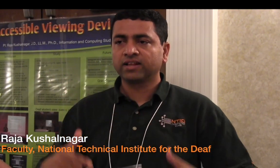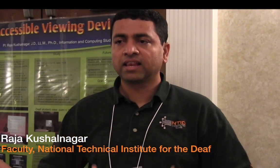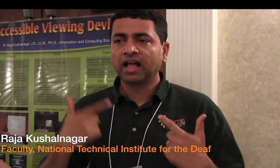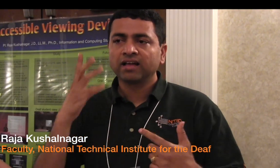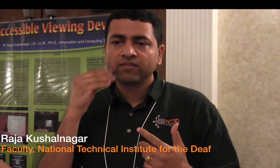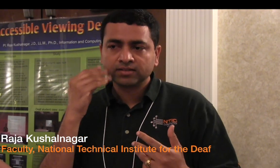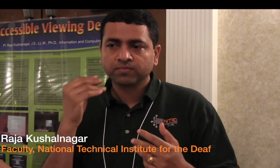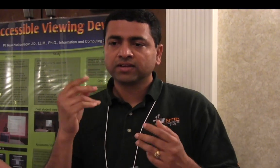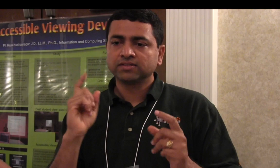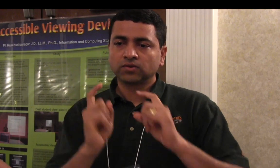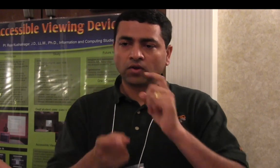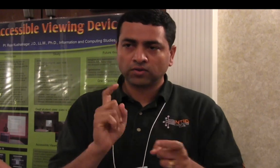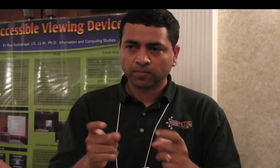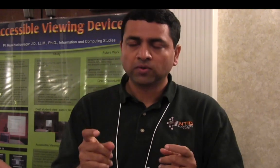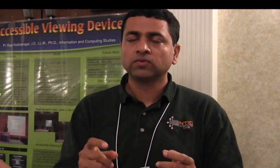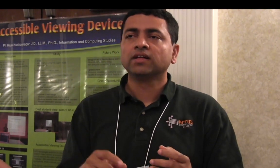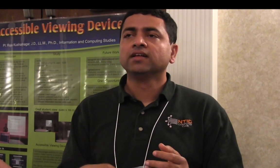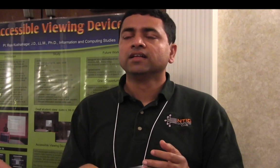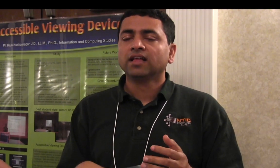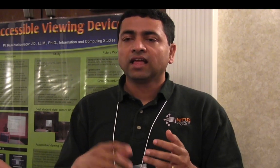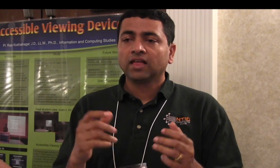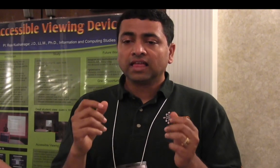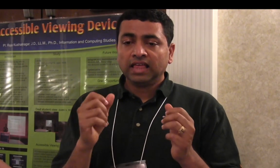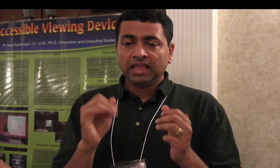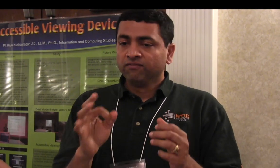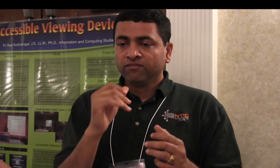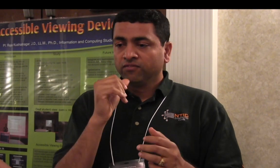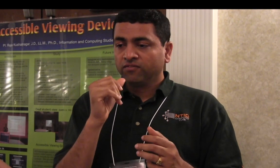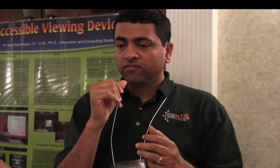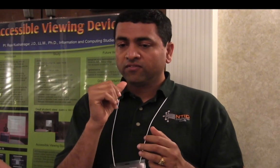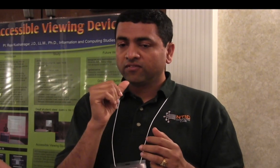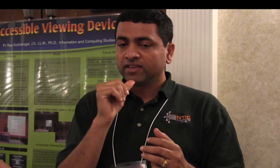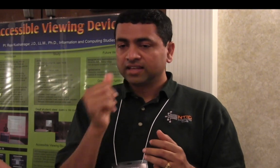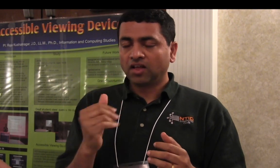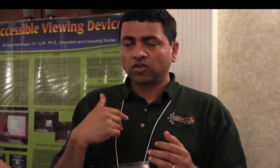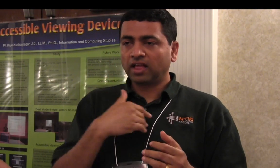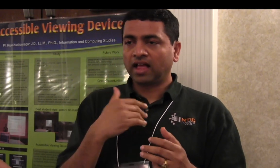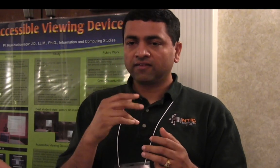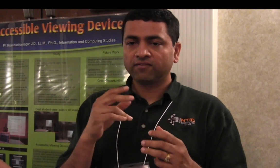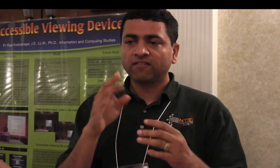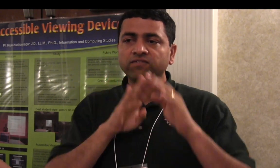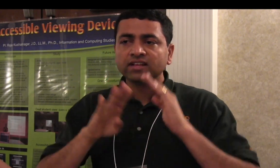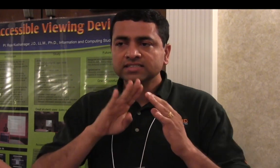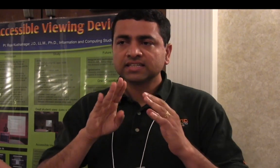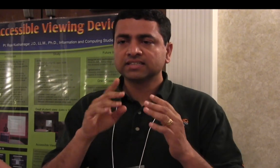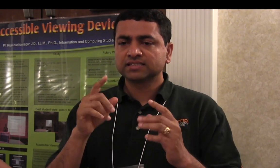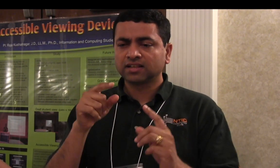Various different life experiences can contribute to the success of your program or your project.